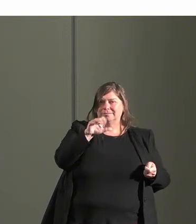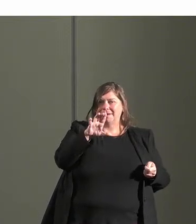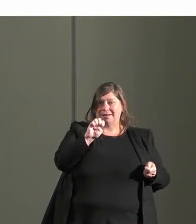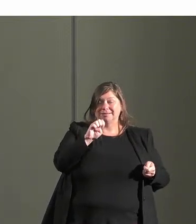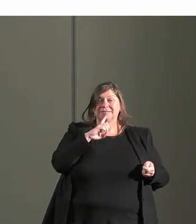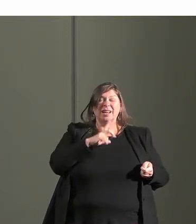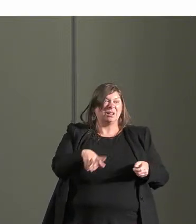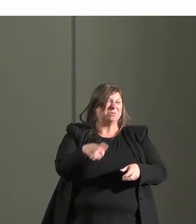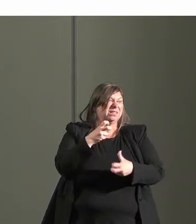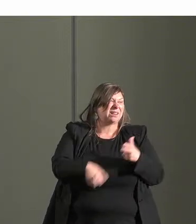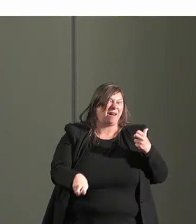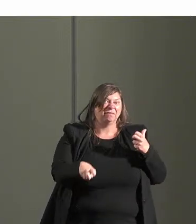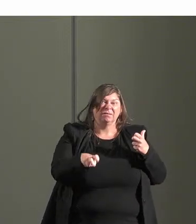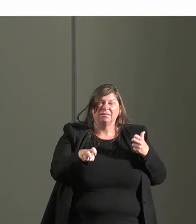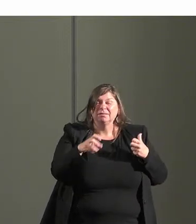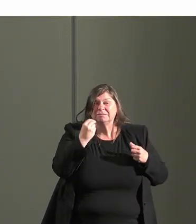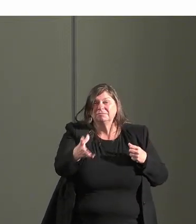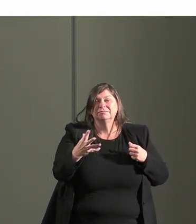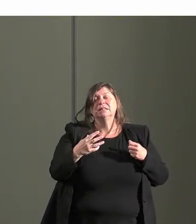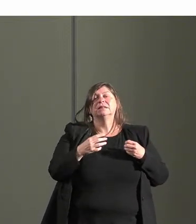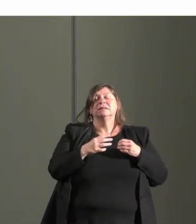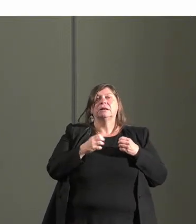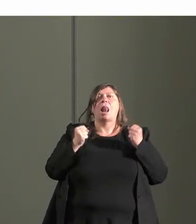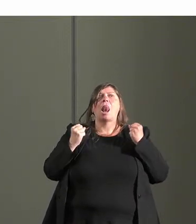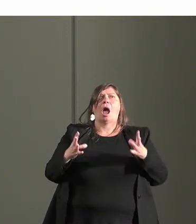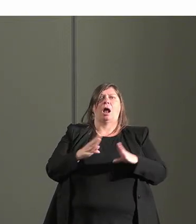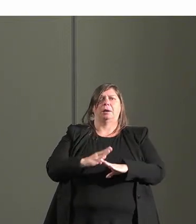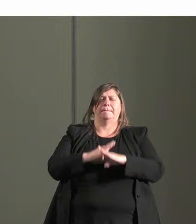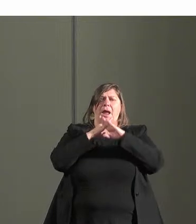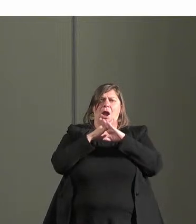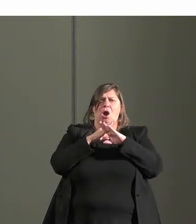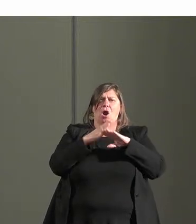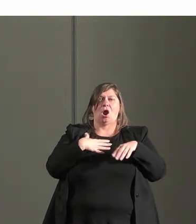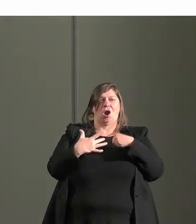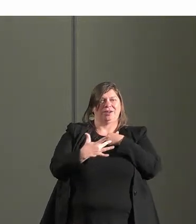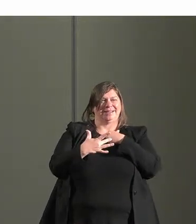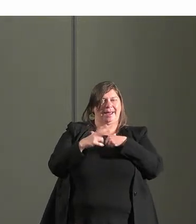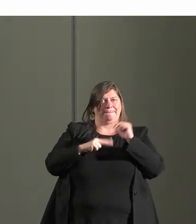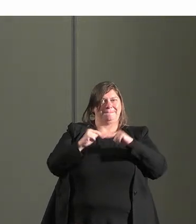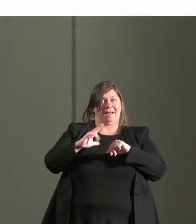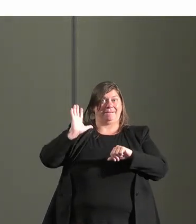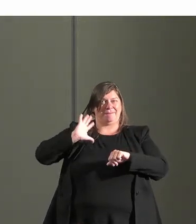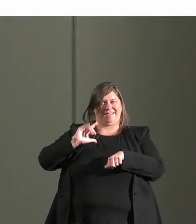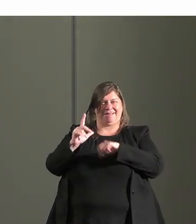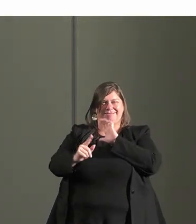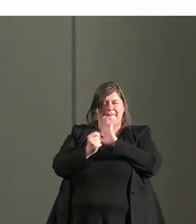and it was a really , really tough space to be in. I think